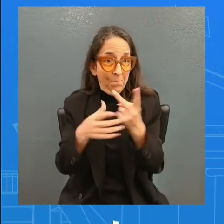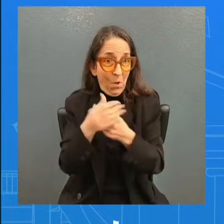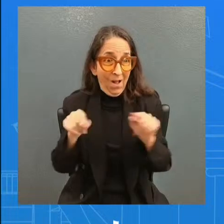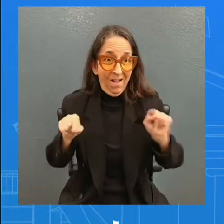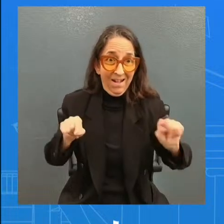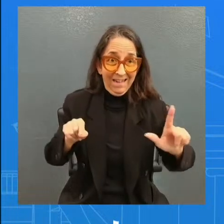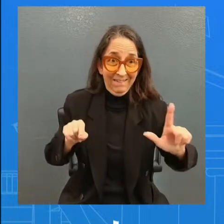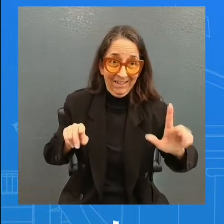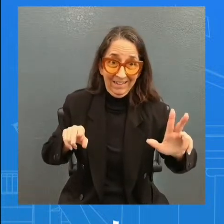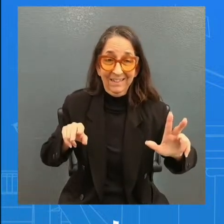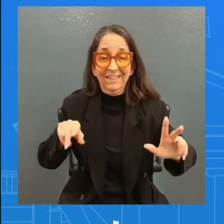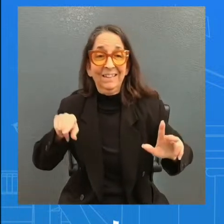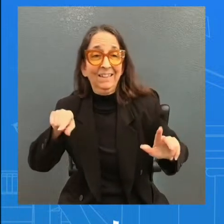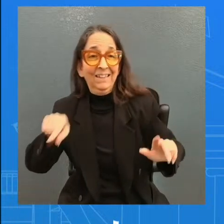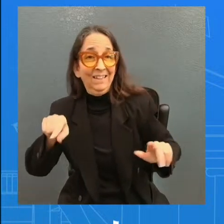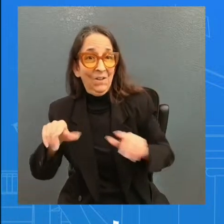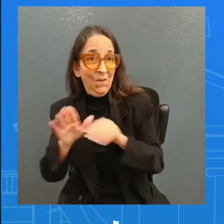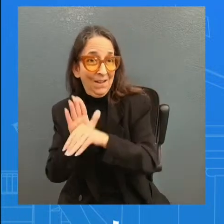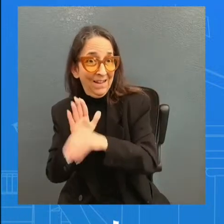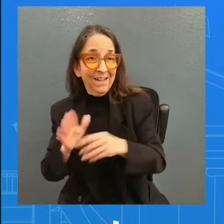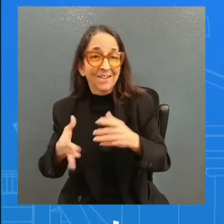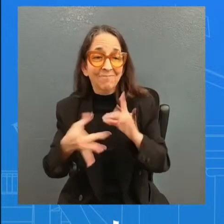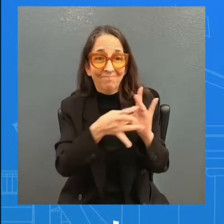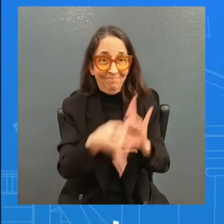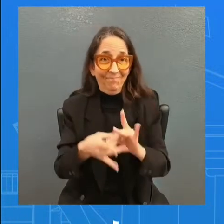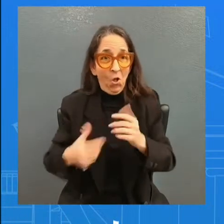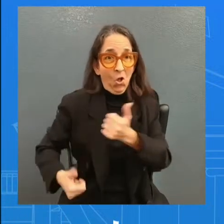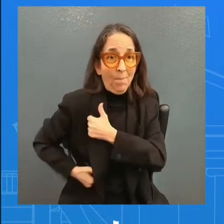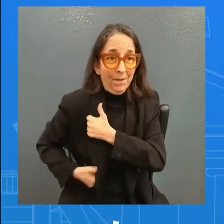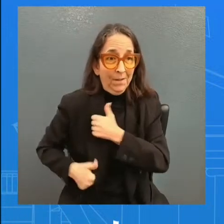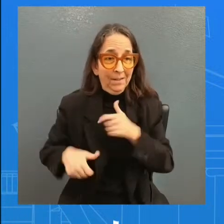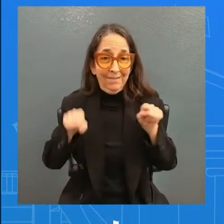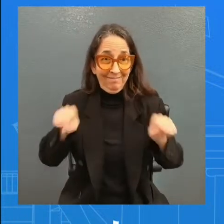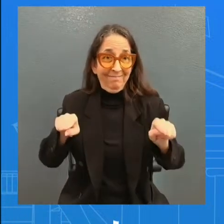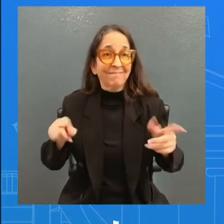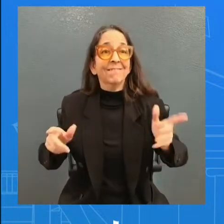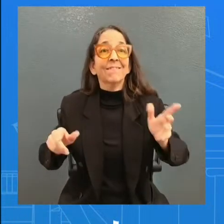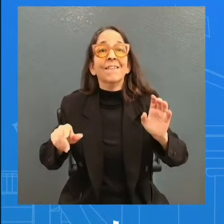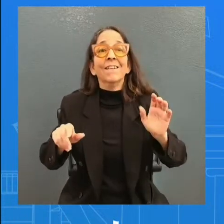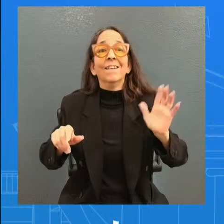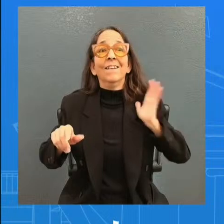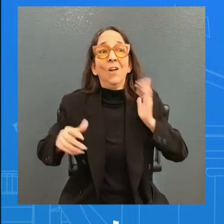to their military service, I would have to refer you to Department of Defense to speak to that specifically.